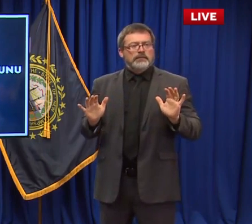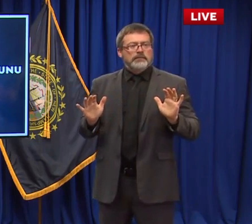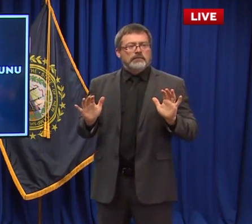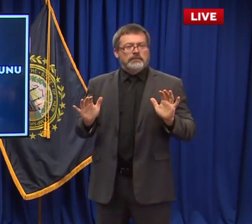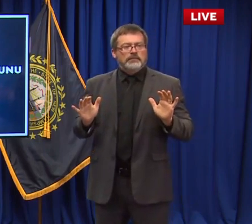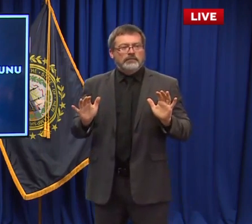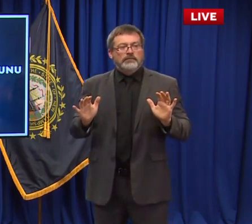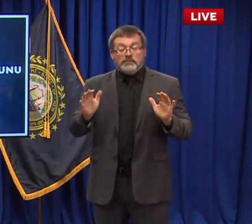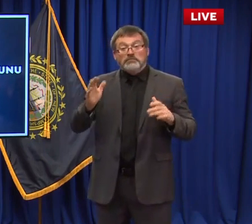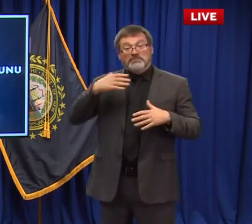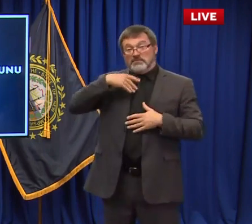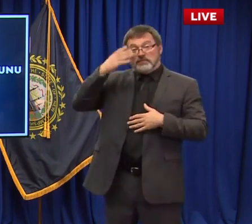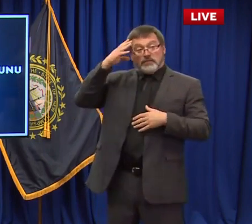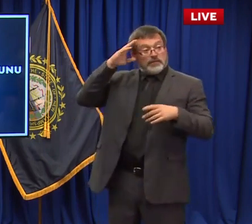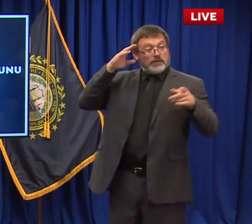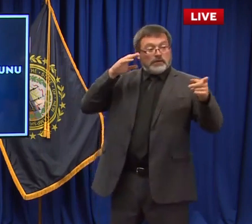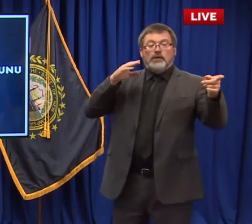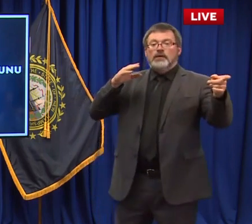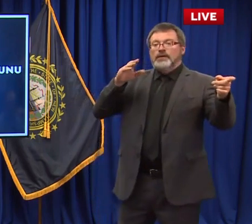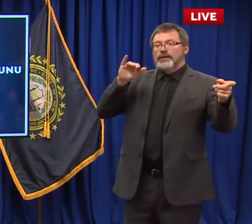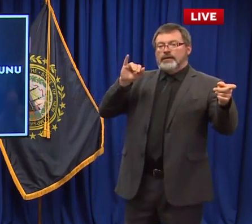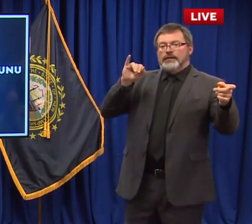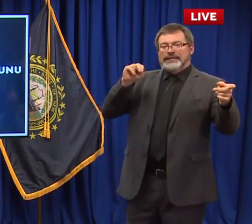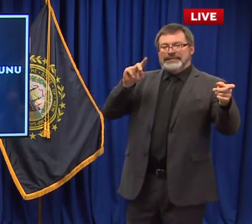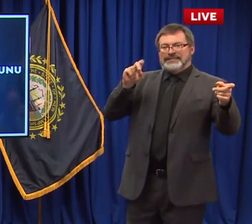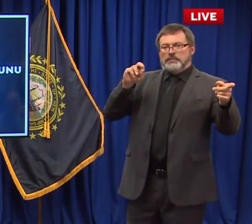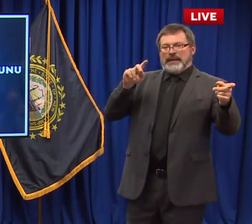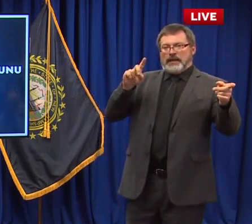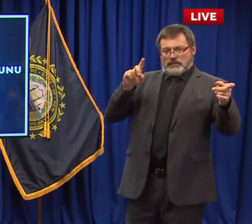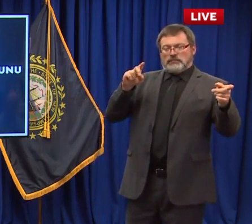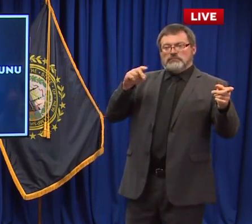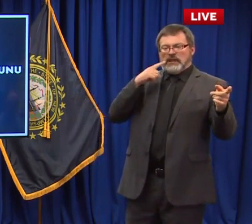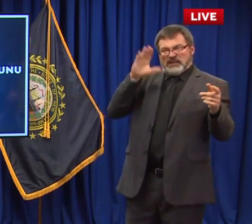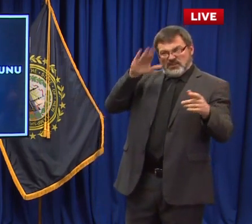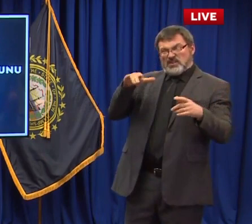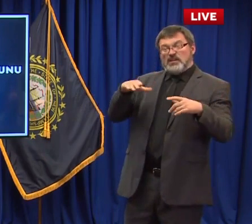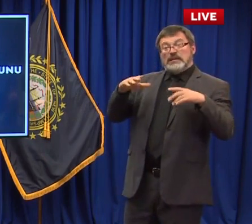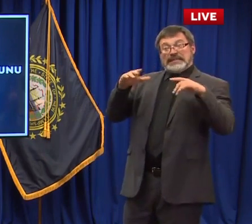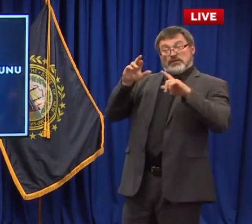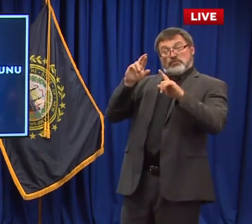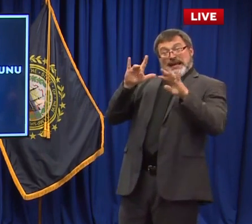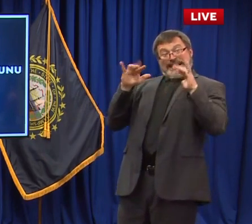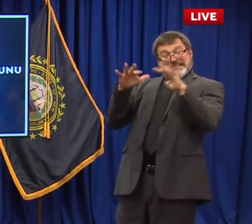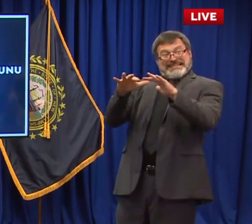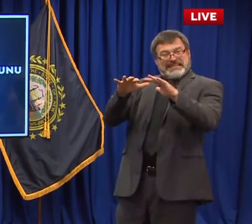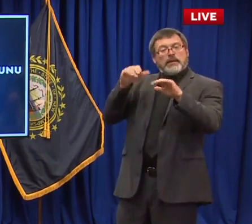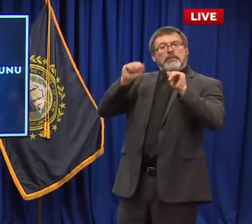WHAT IS DIFFERENT ABOUT THIS EVENT AS THIS MIGHT BRING PEOPLE FROM OUTSIDE NEW ENGLAND.